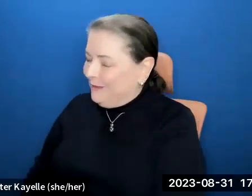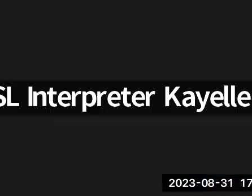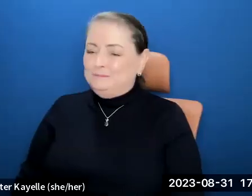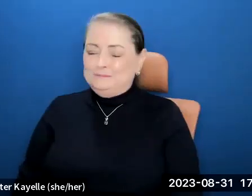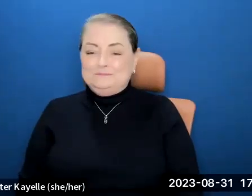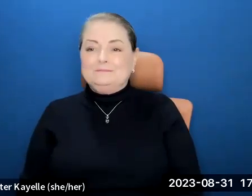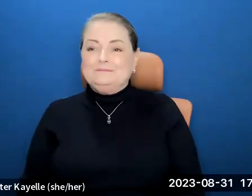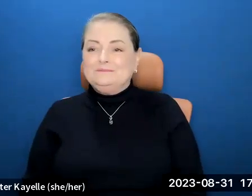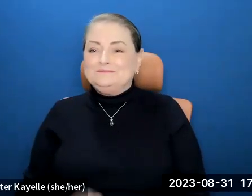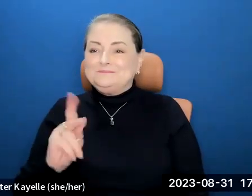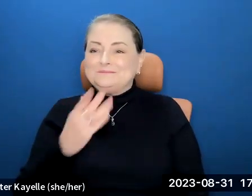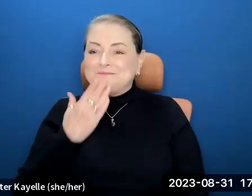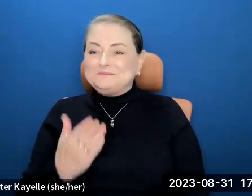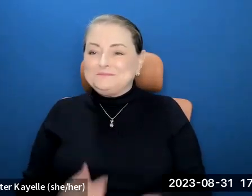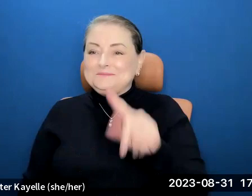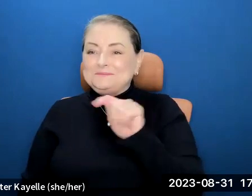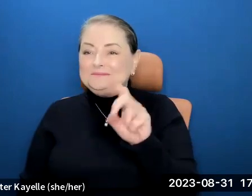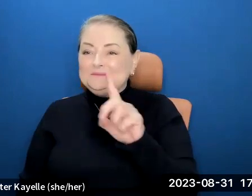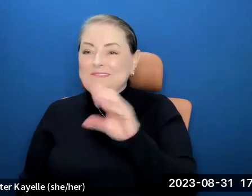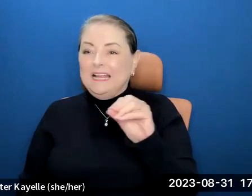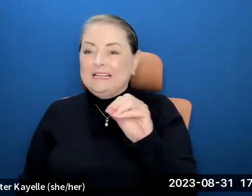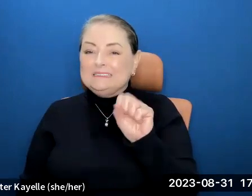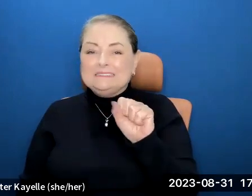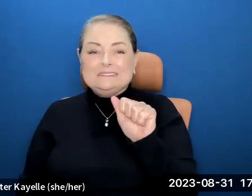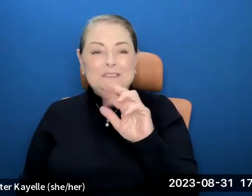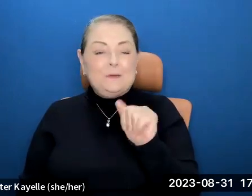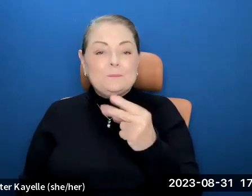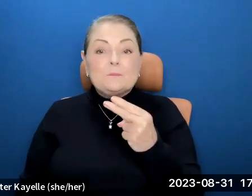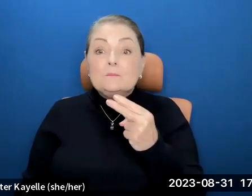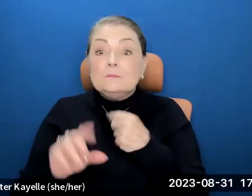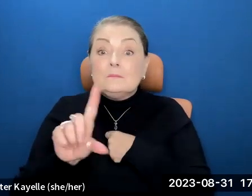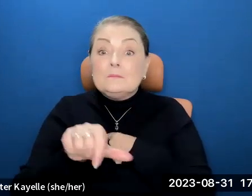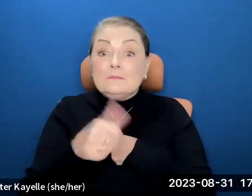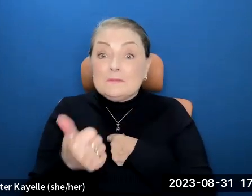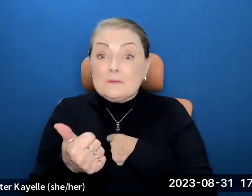right thank you Ted and Sarah um any other hands on this slide